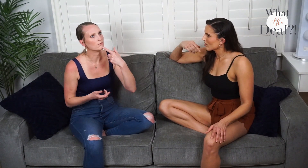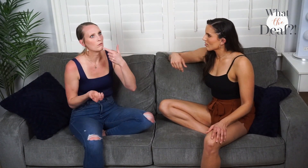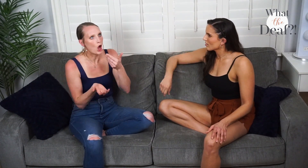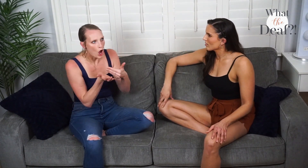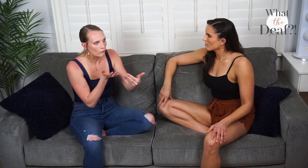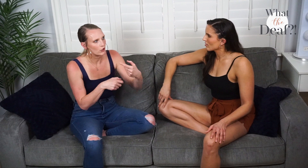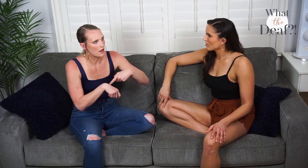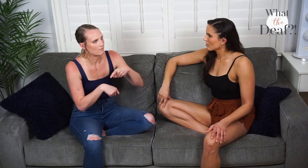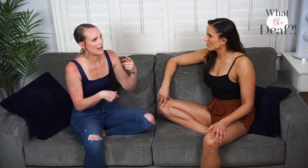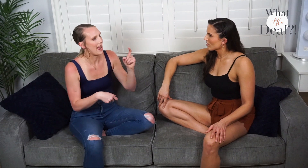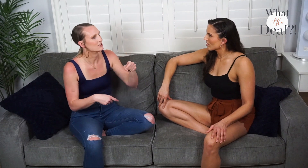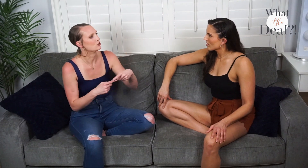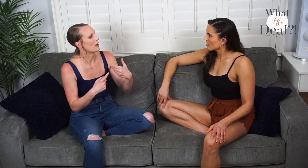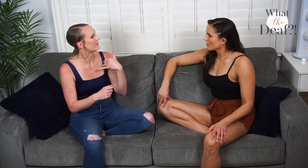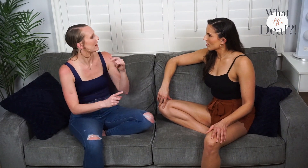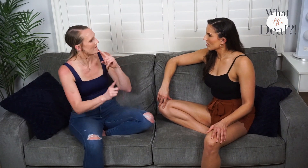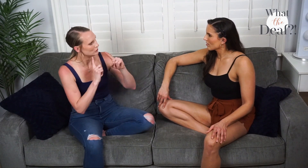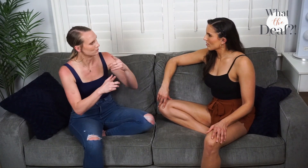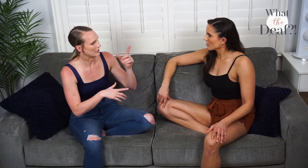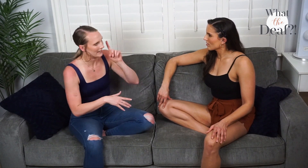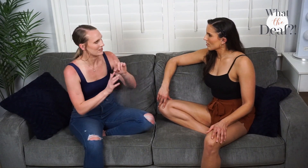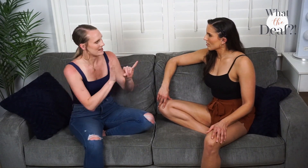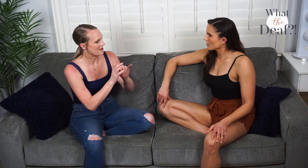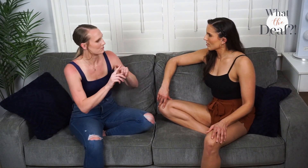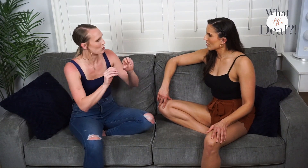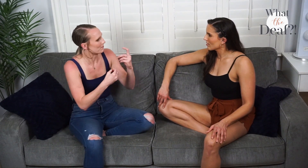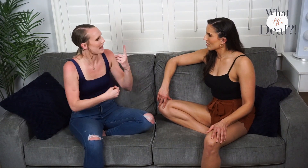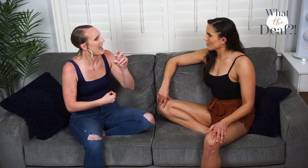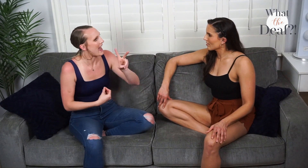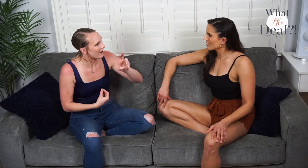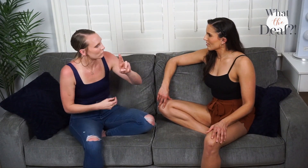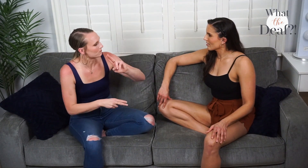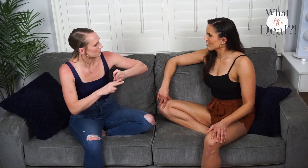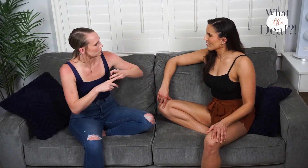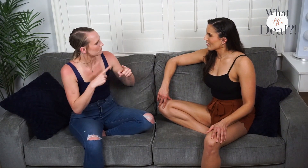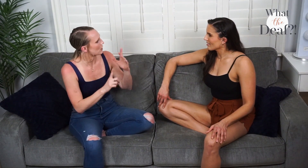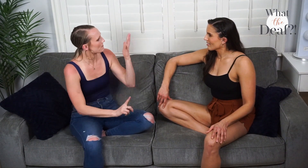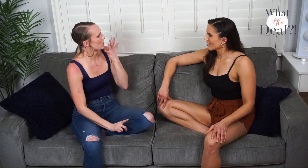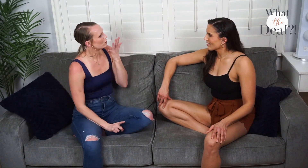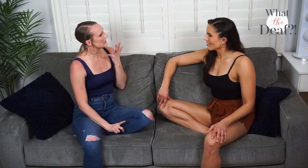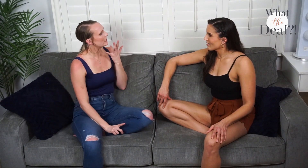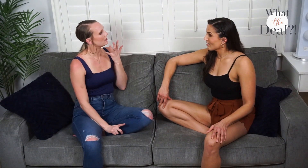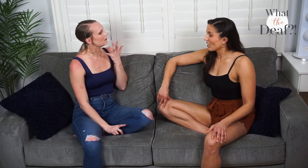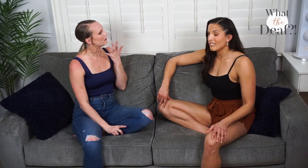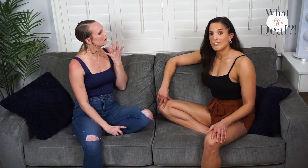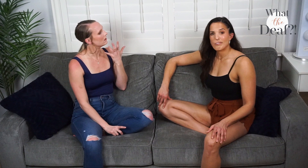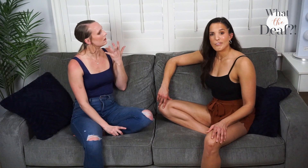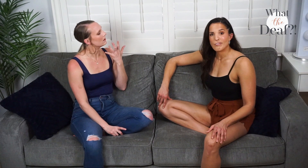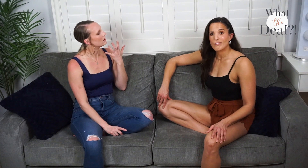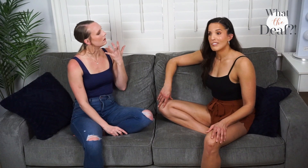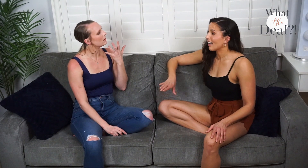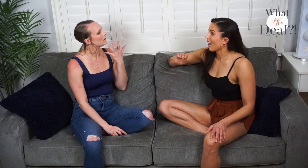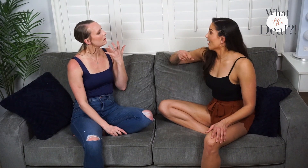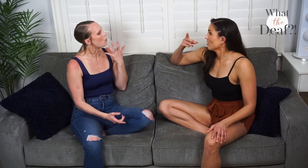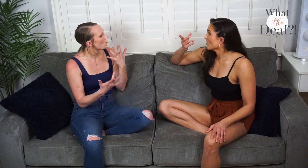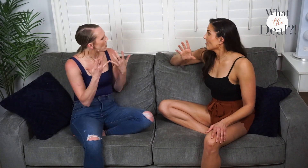oftentimes you have to have that conversation about your deaf identity but nobody ever mentions anything about your appearance. Right. - Why?